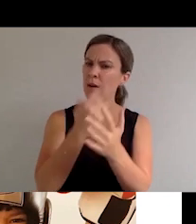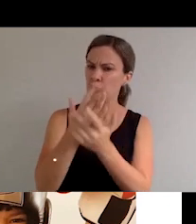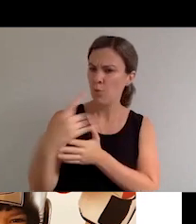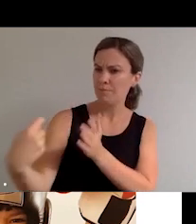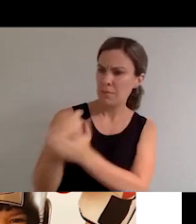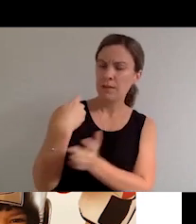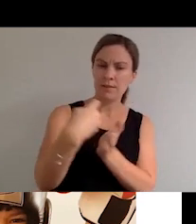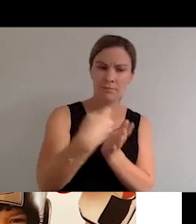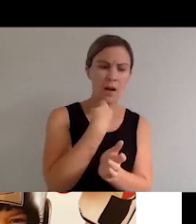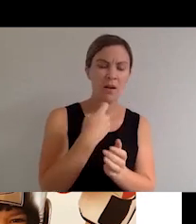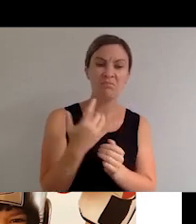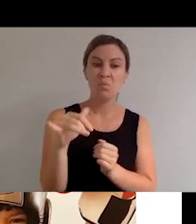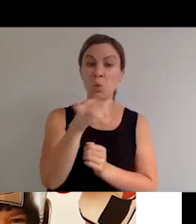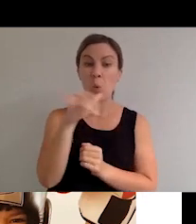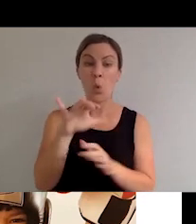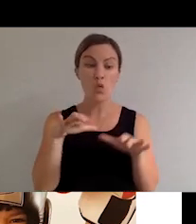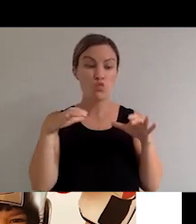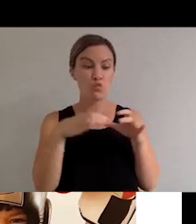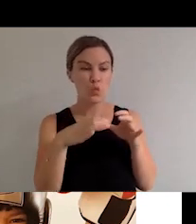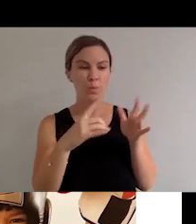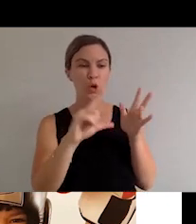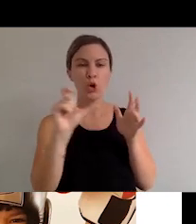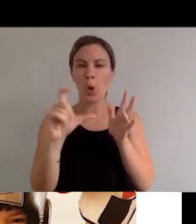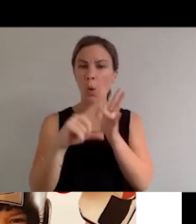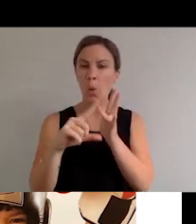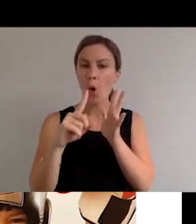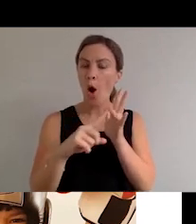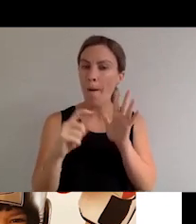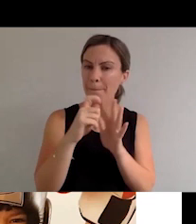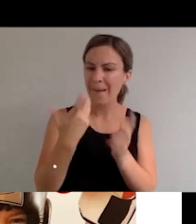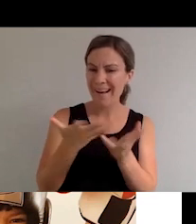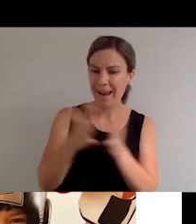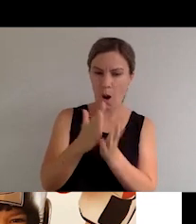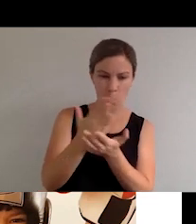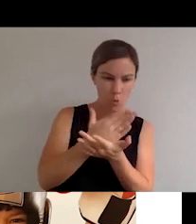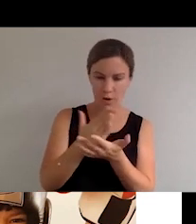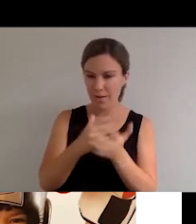are you going to disseminate the funds? Is now the time to do that? Centrelink - everyone is struggling.